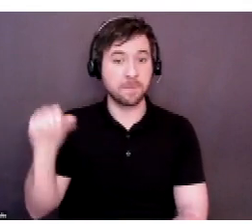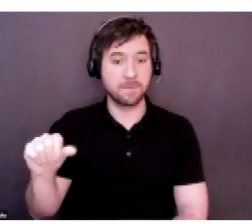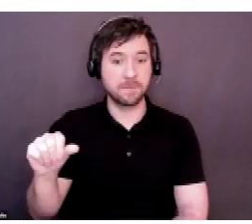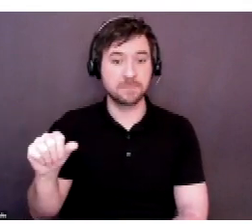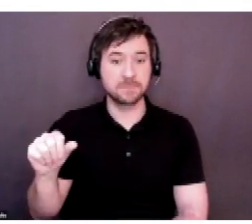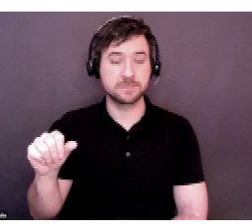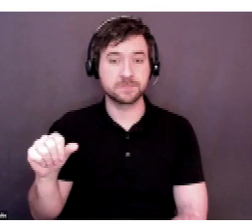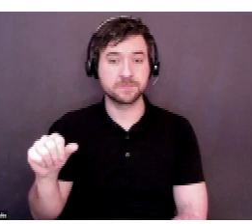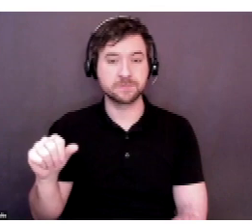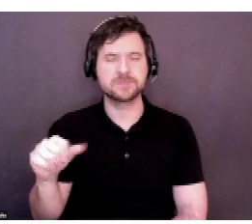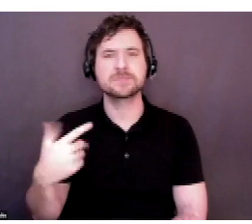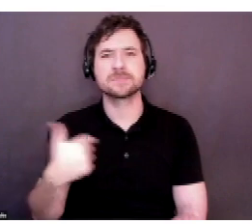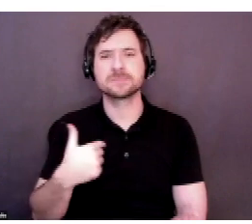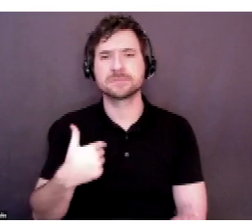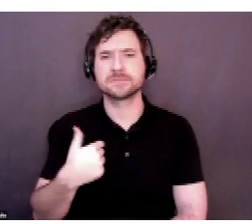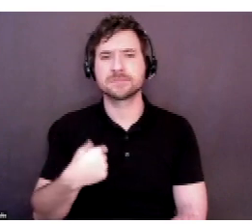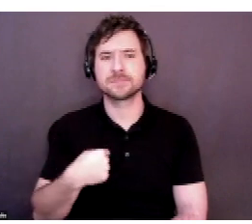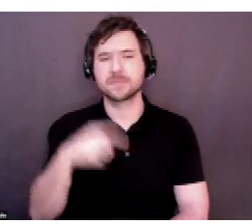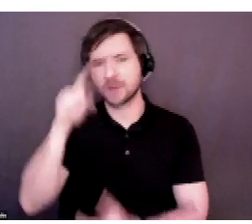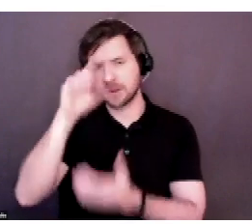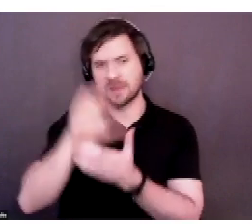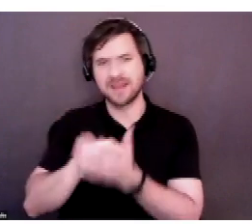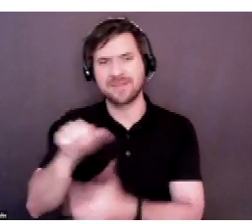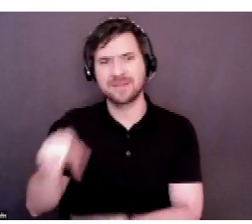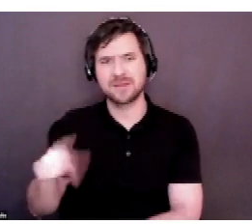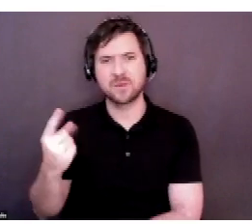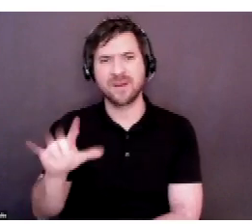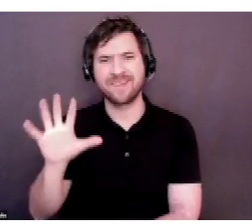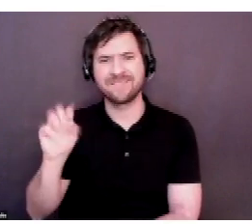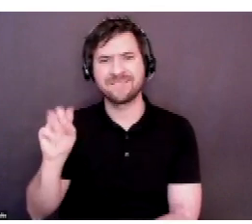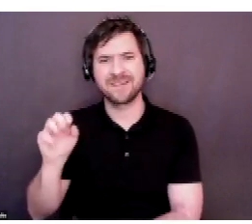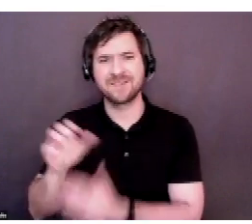I believe this one is $50 cash per session.